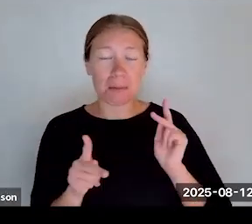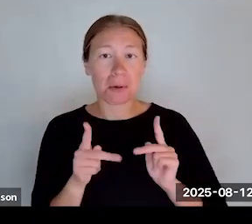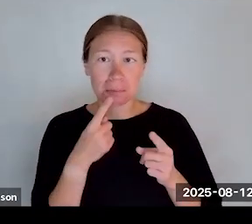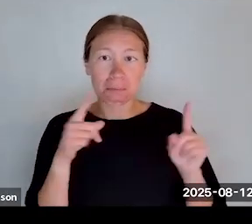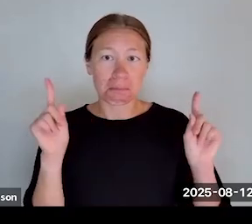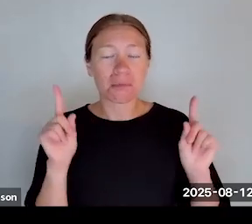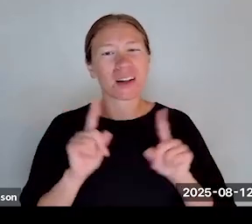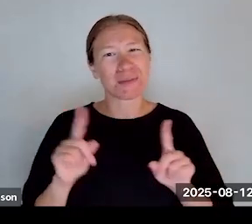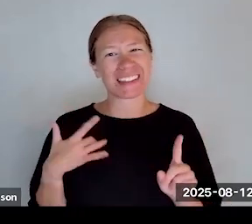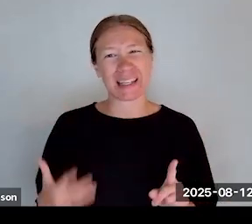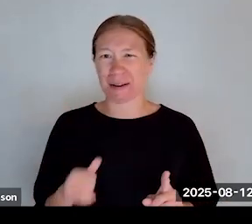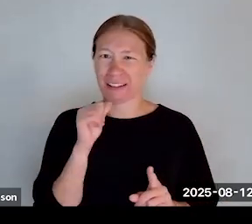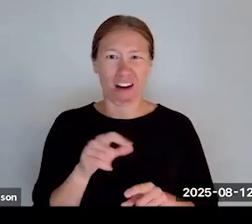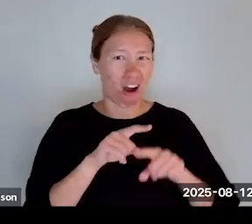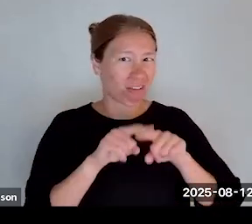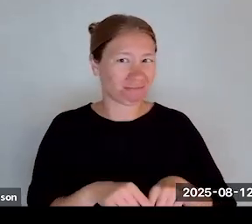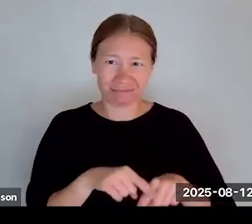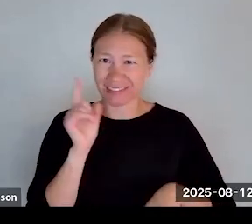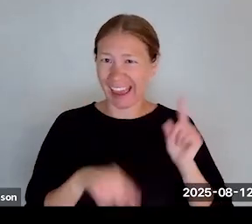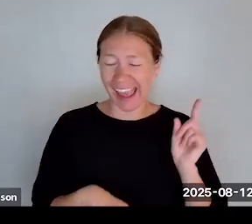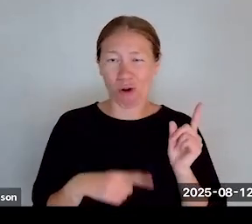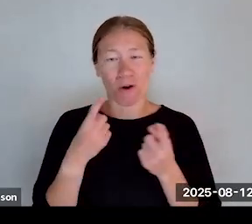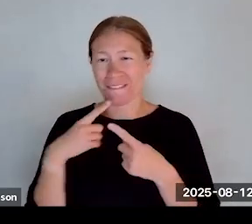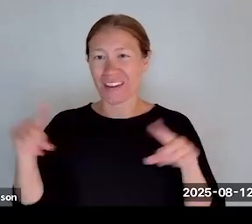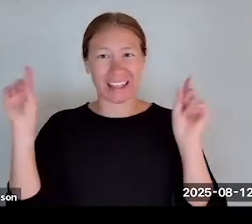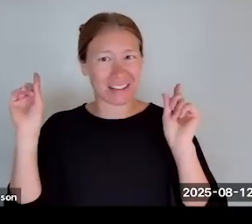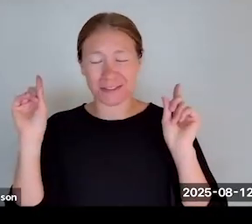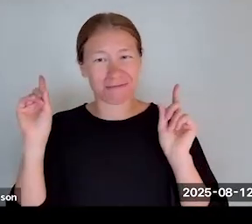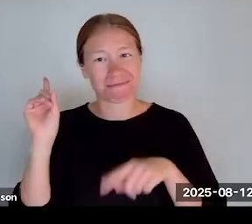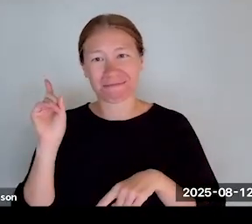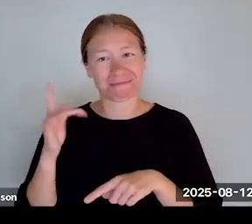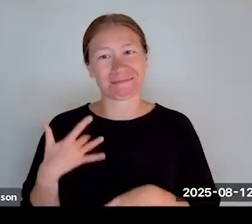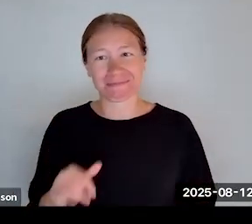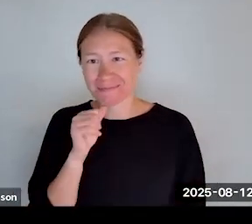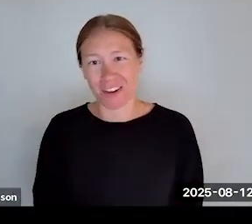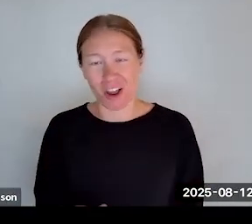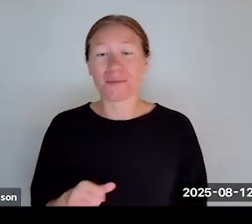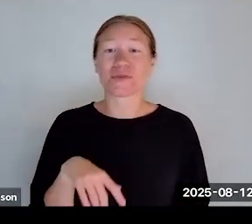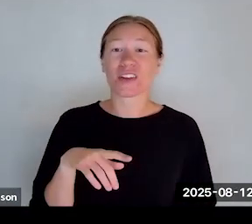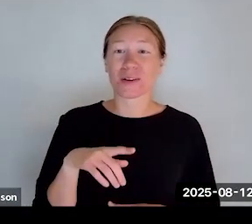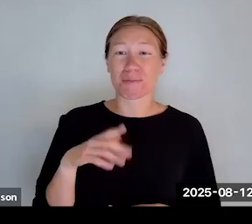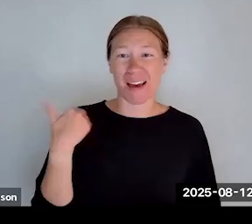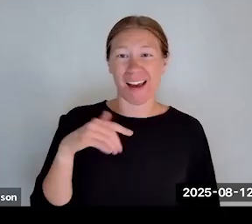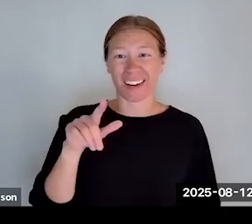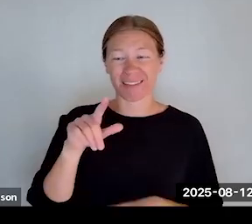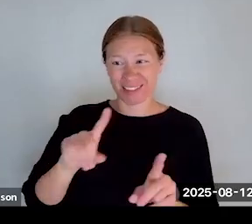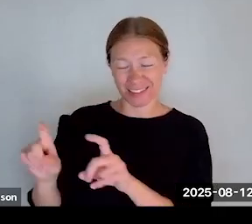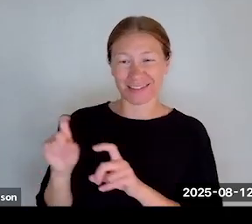or highly effective form of communication. A 2011 study found that the average word recognition accuracy for lip reading